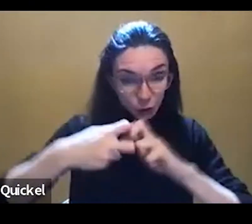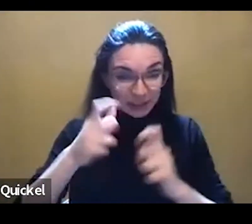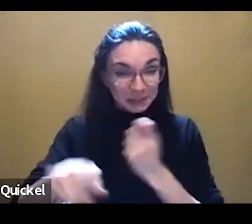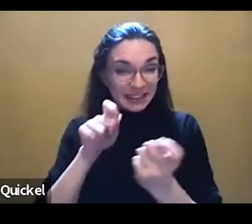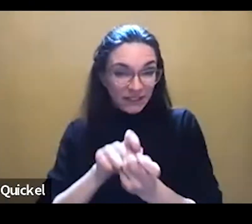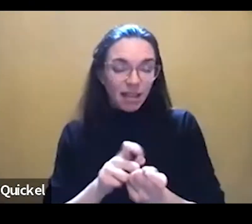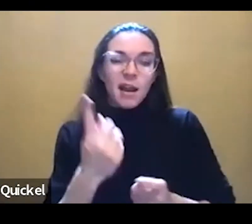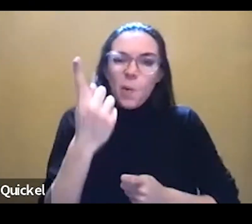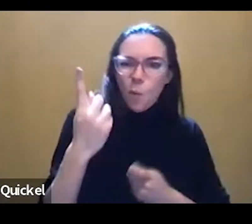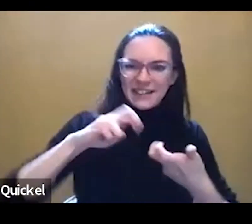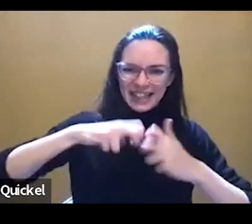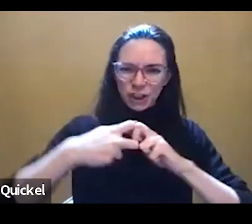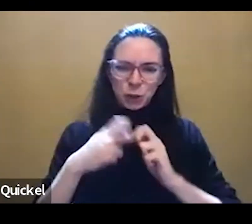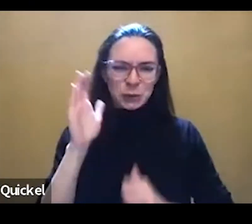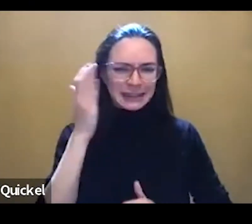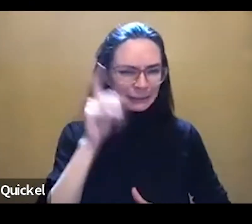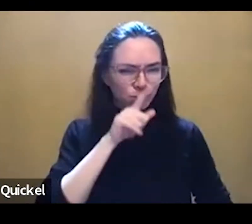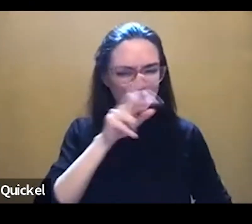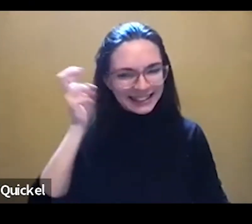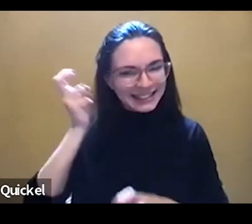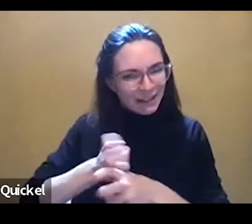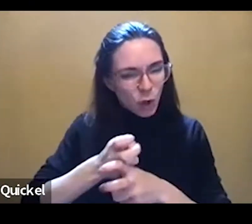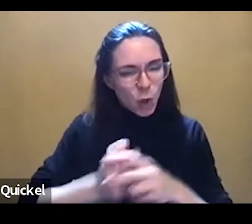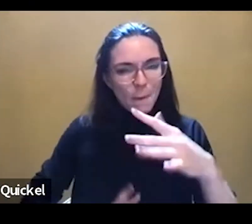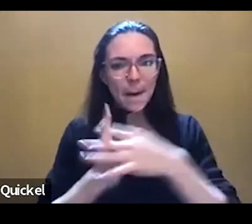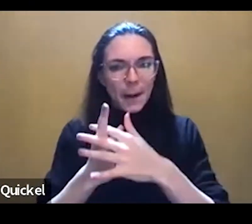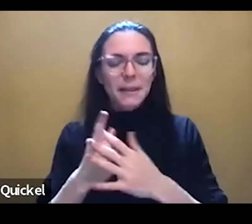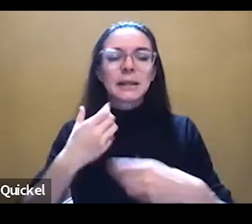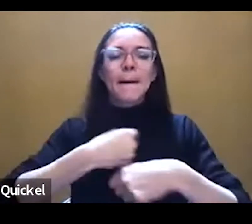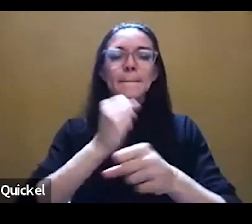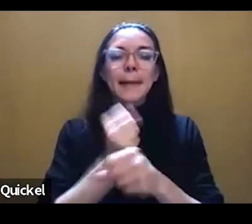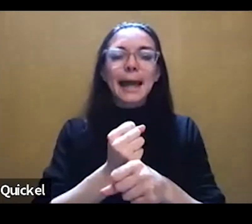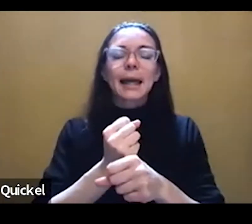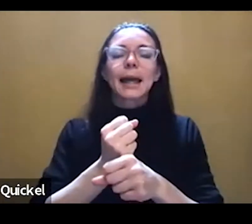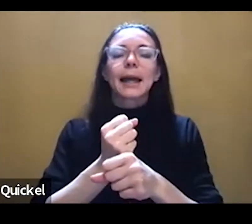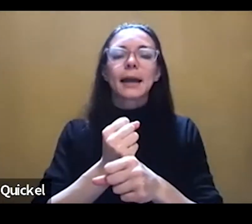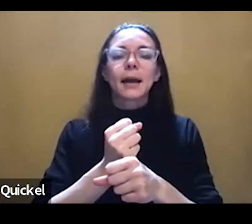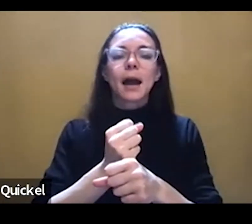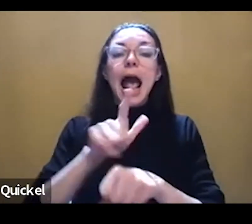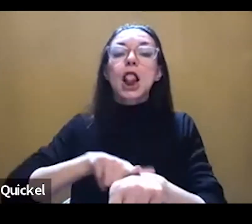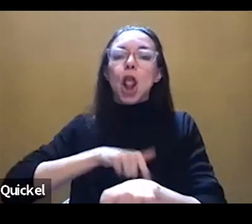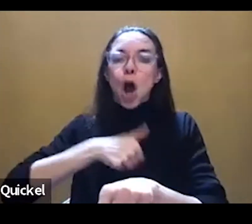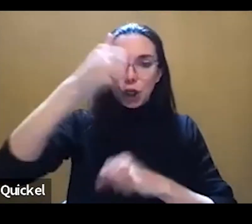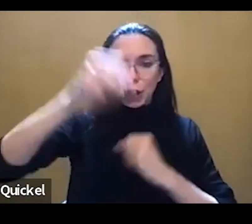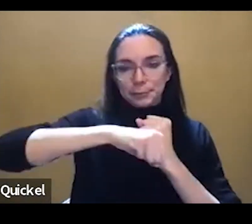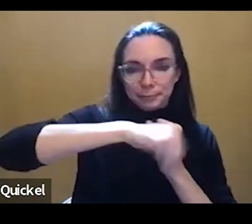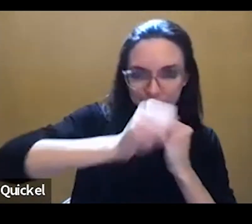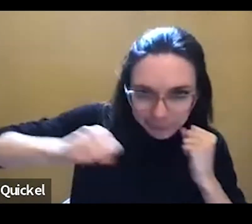issues that seemed really difficult was creating a longer visit time period to